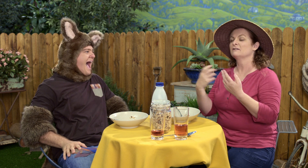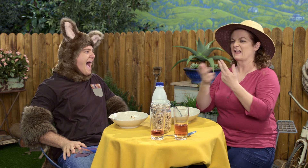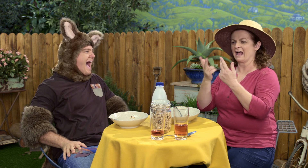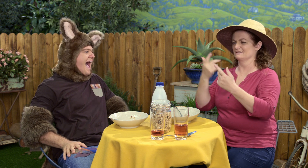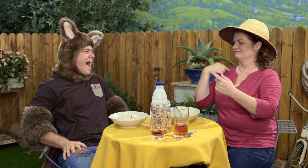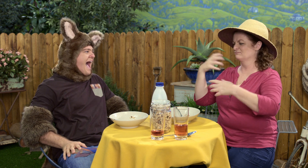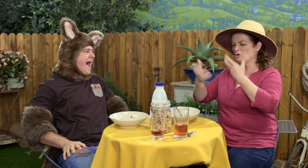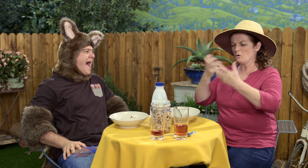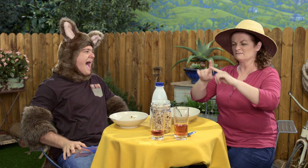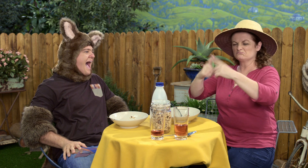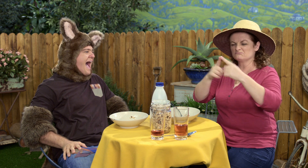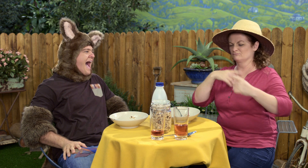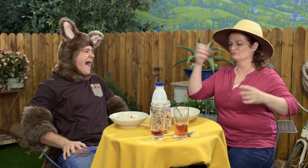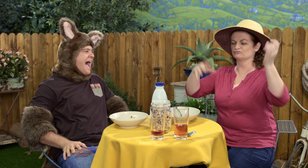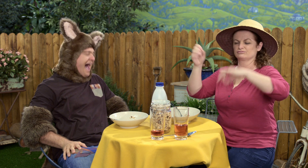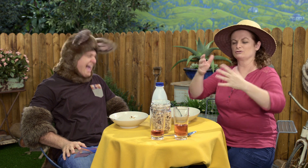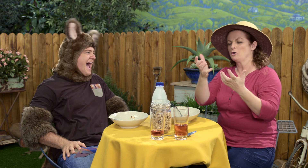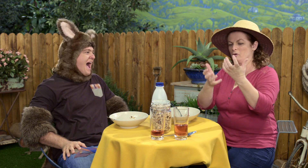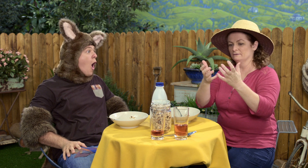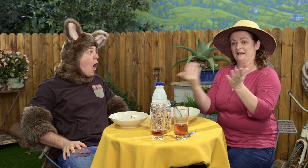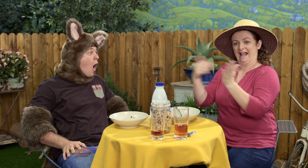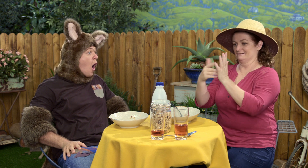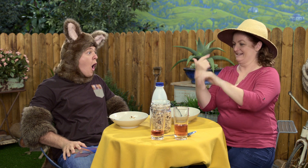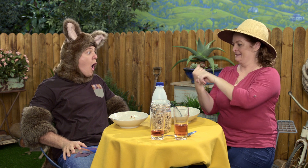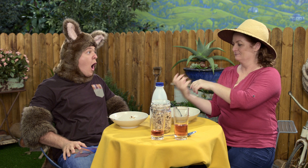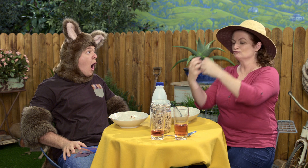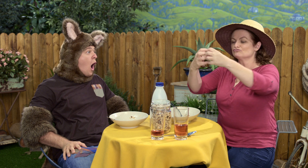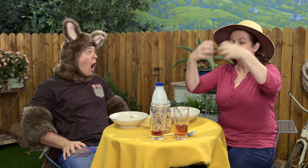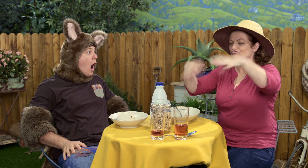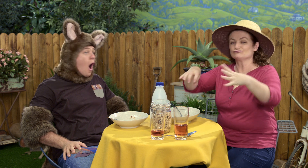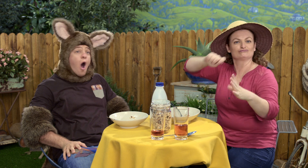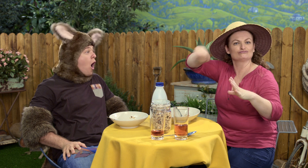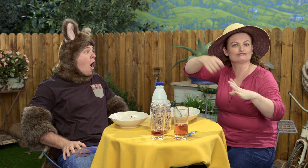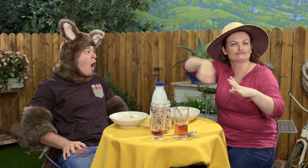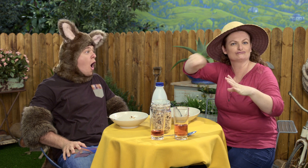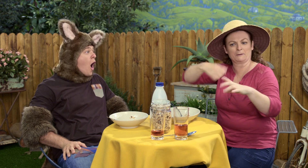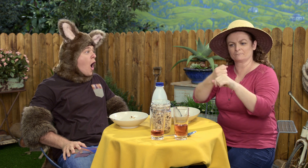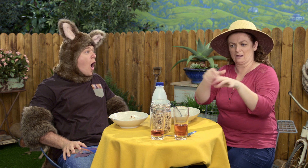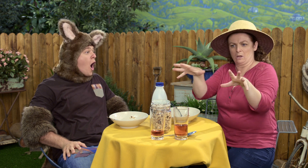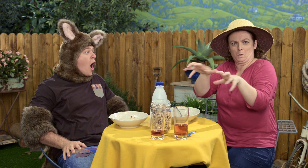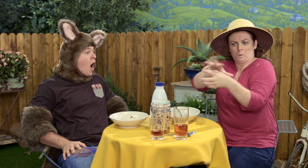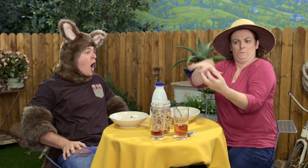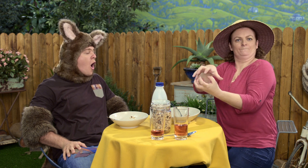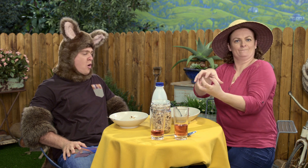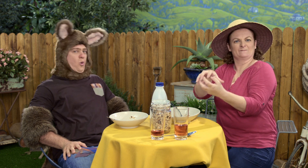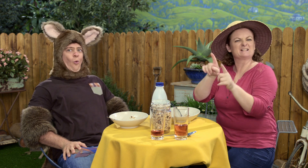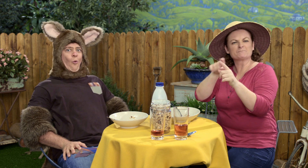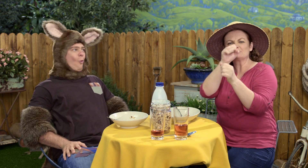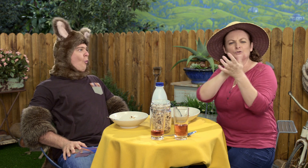I've used eggs in all sorts of different cooking, haven't I? We use it as a binding agent, almost like glue.